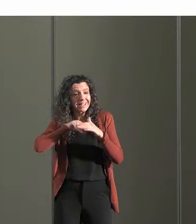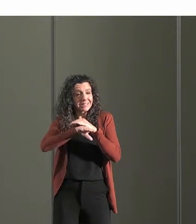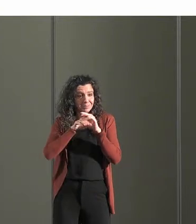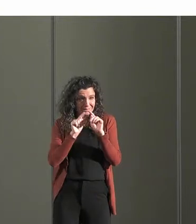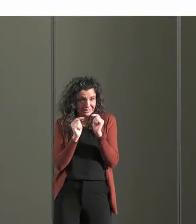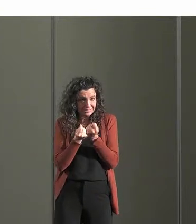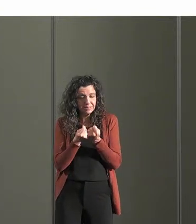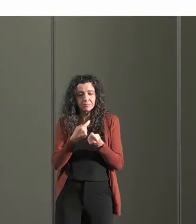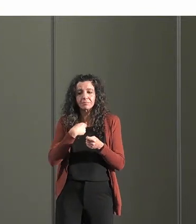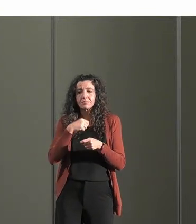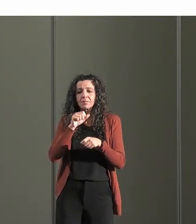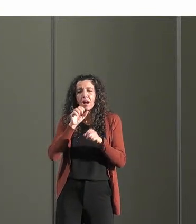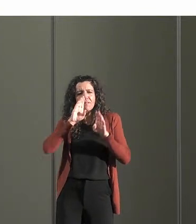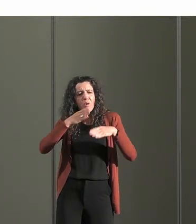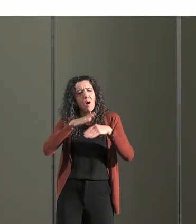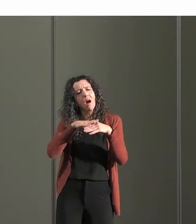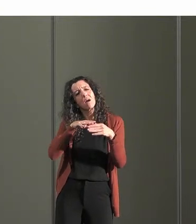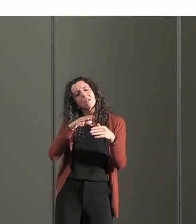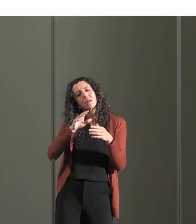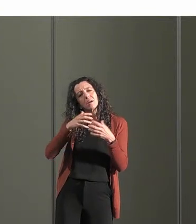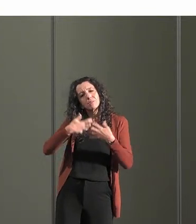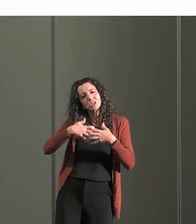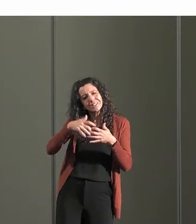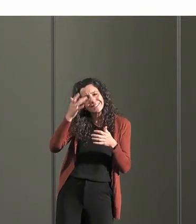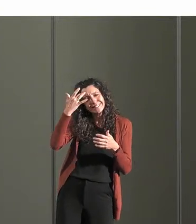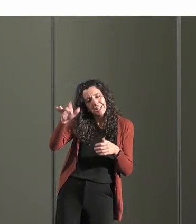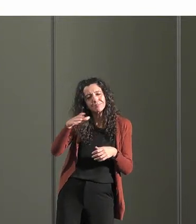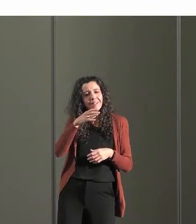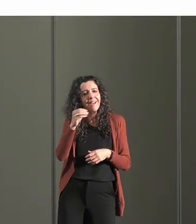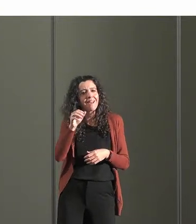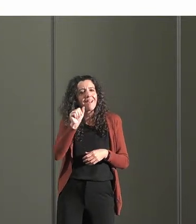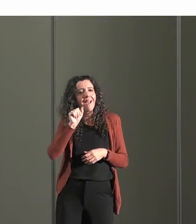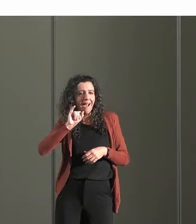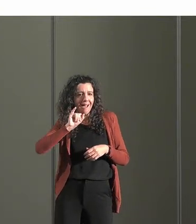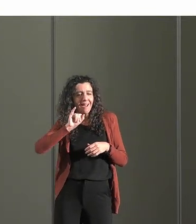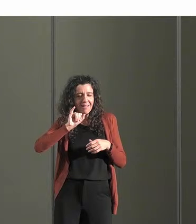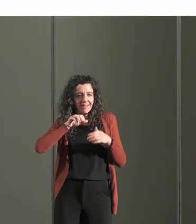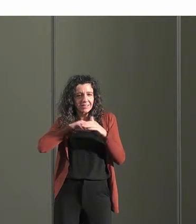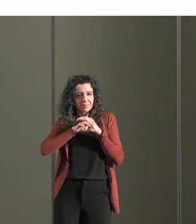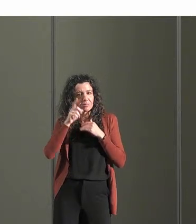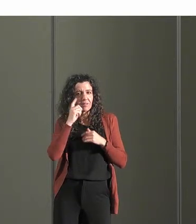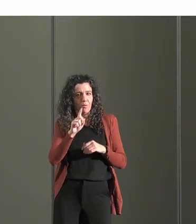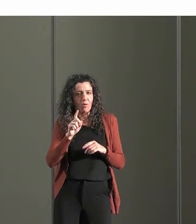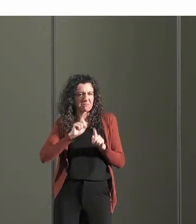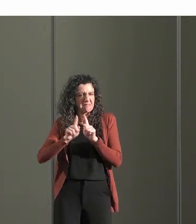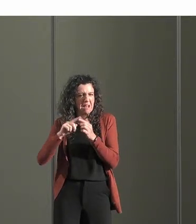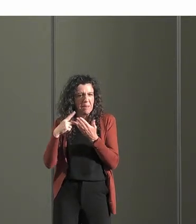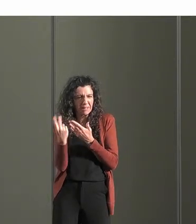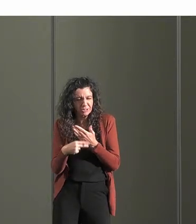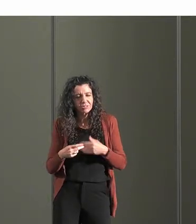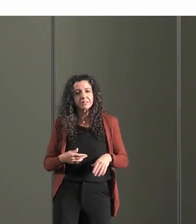and Chrome accessibility team I focus on the machine